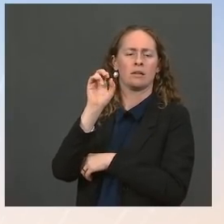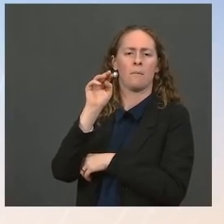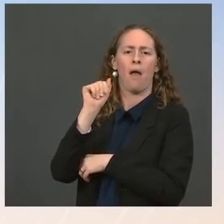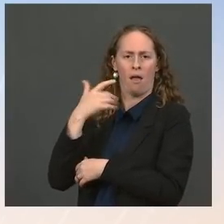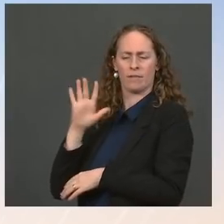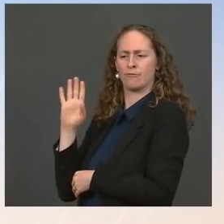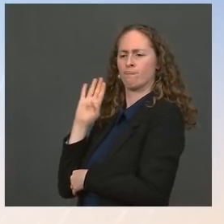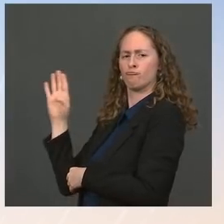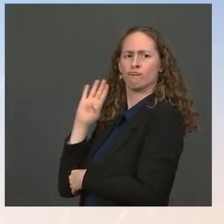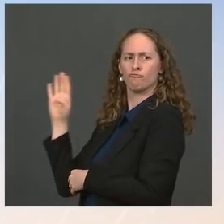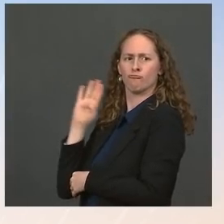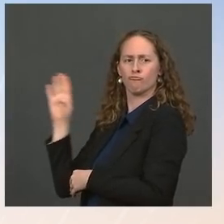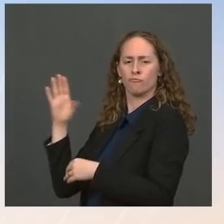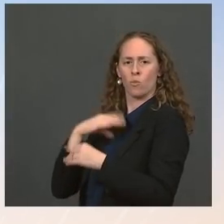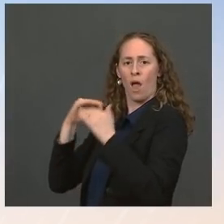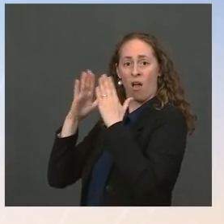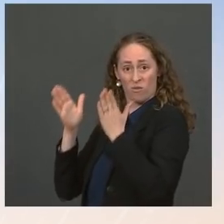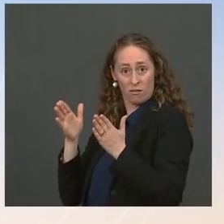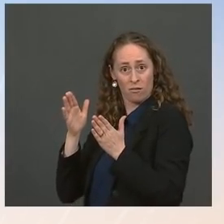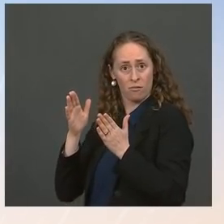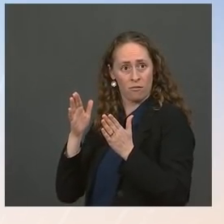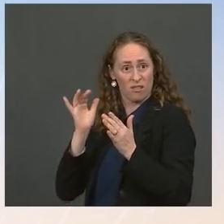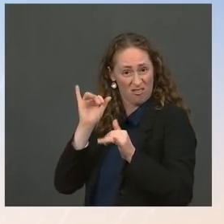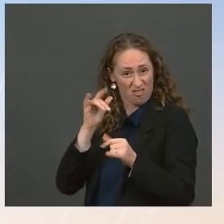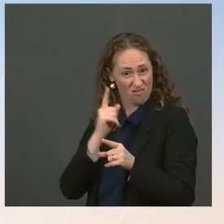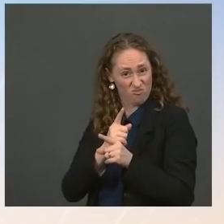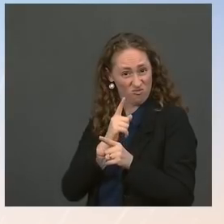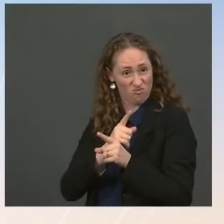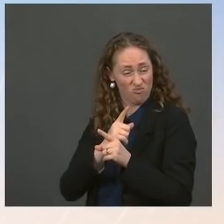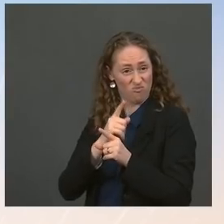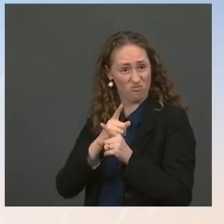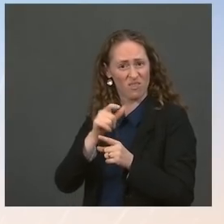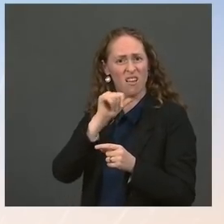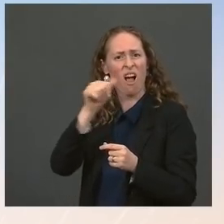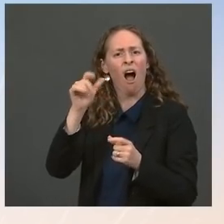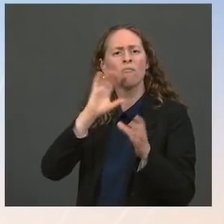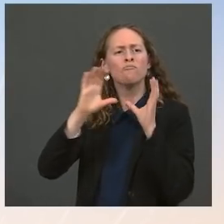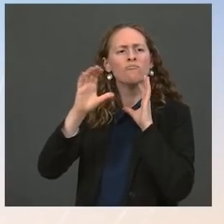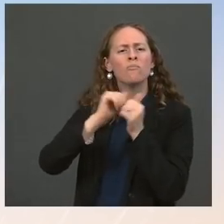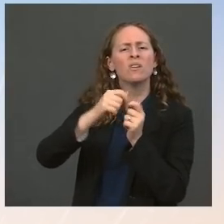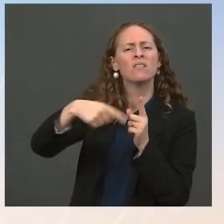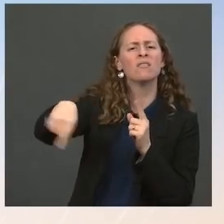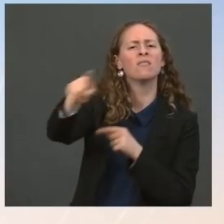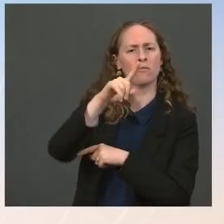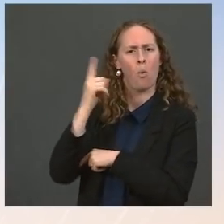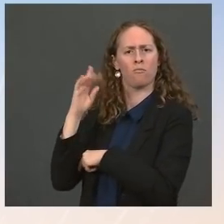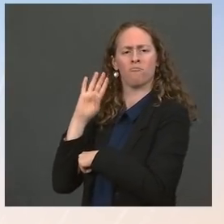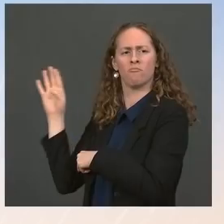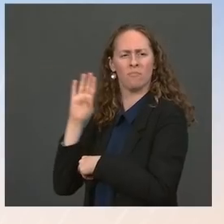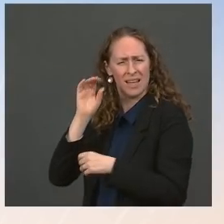And if so, can you give us any sense of where -- what your understanding is of where she is, in particular on prescription drug prices?